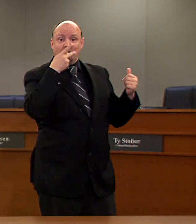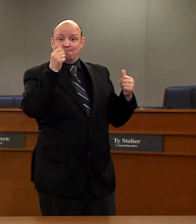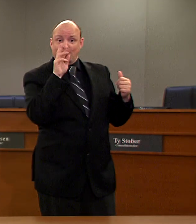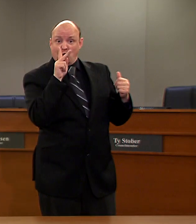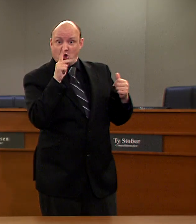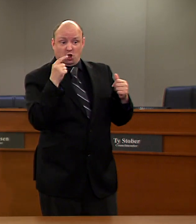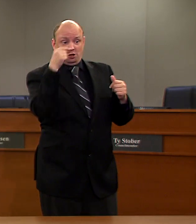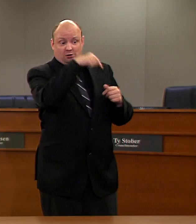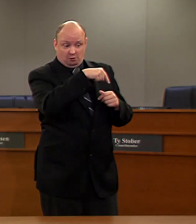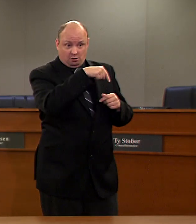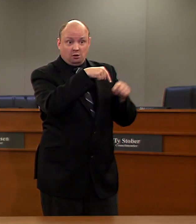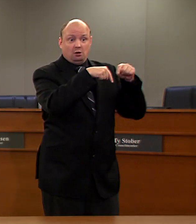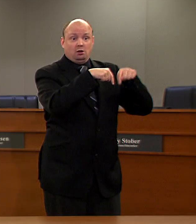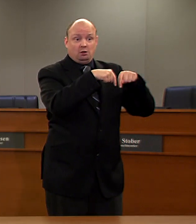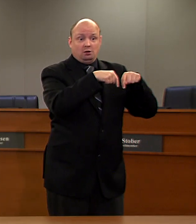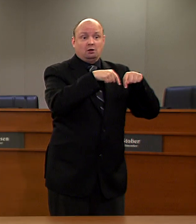open with a varied cleaning schedule.